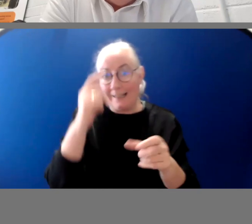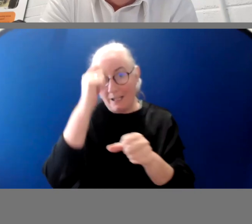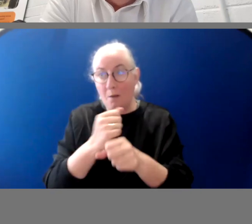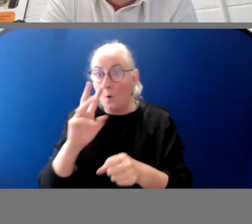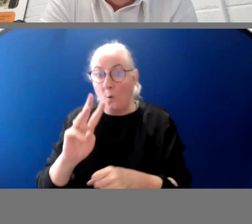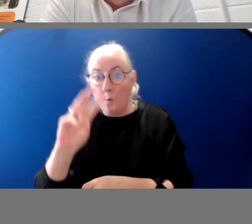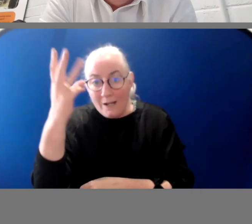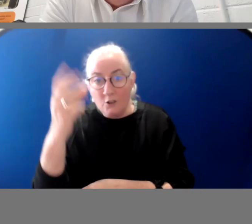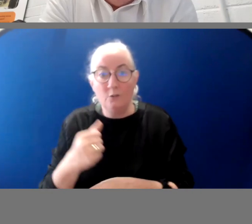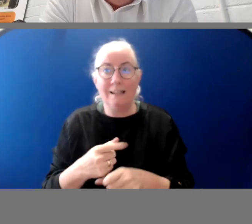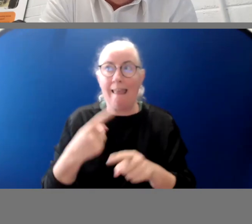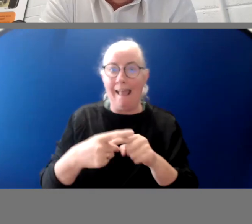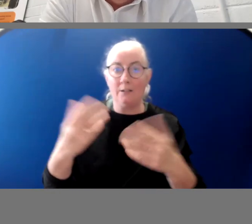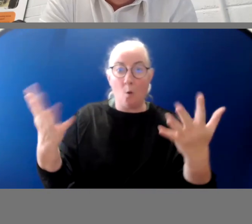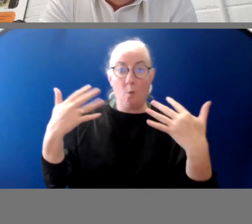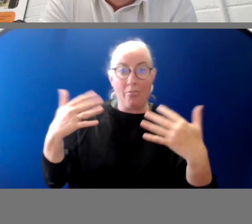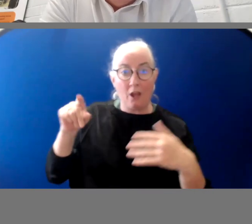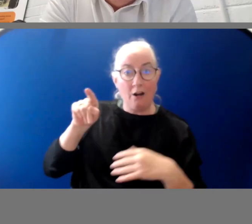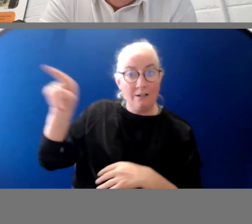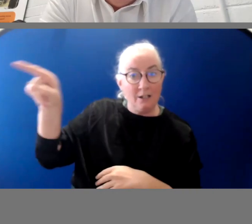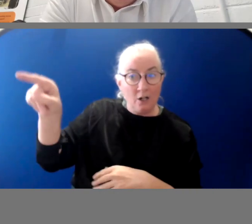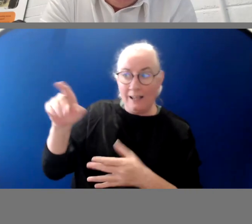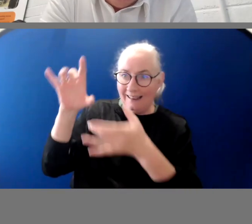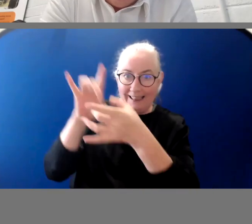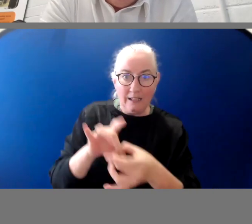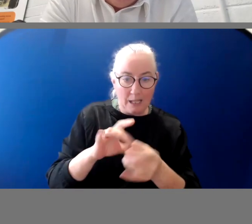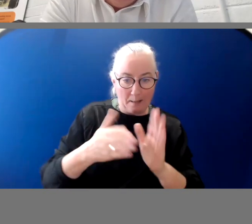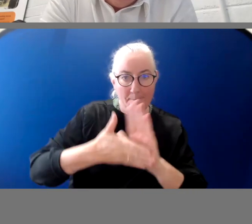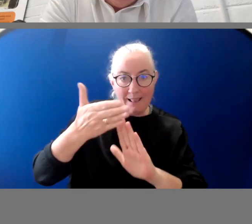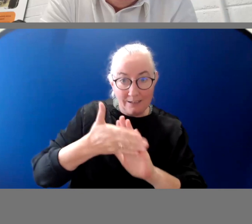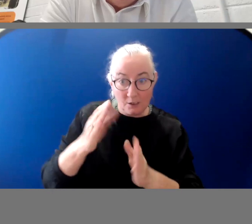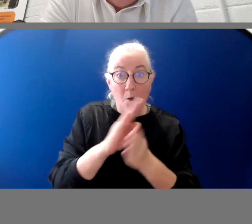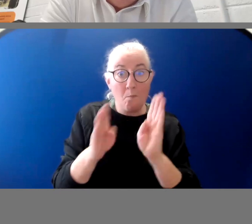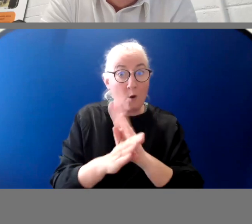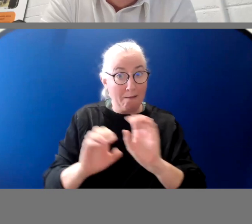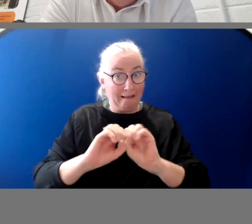uh weather conditions um at your building so it became apparent from very early on that you know